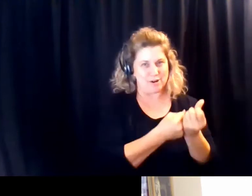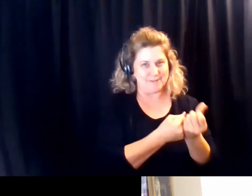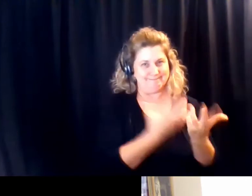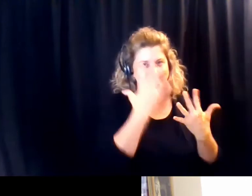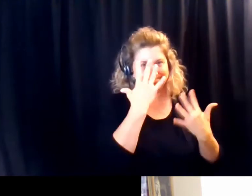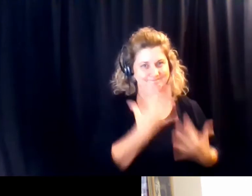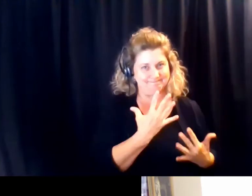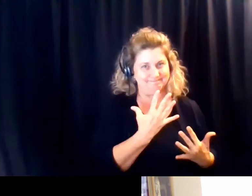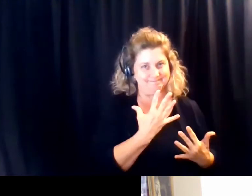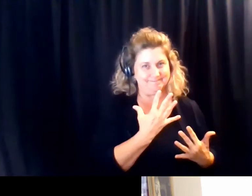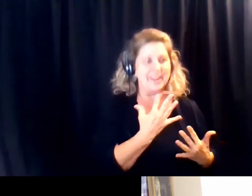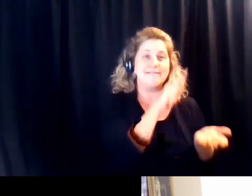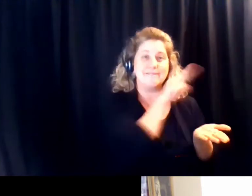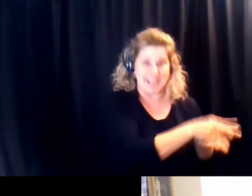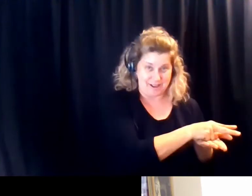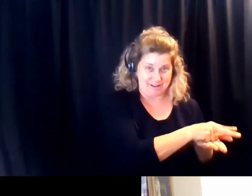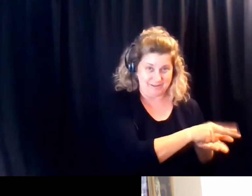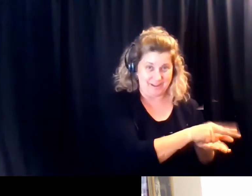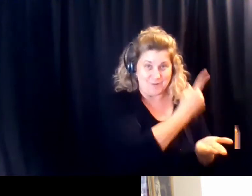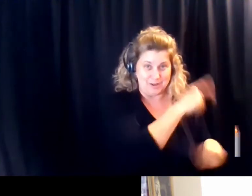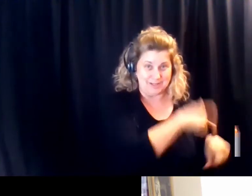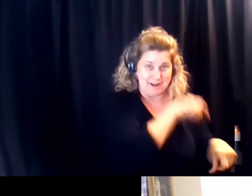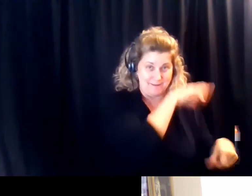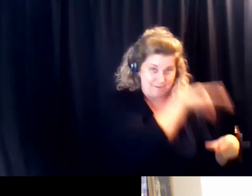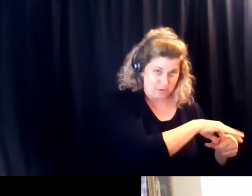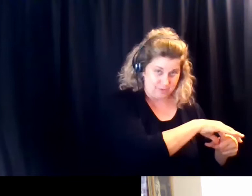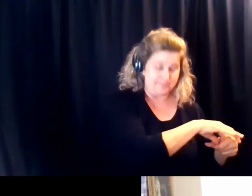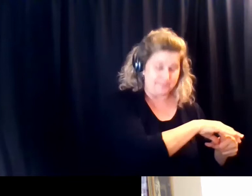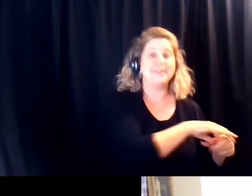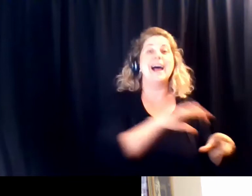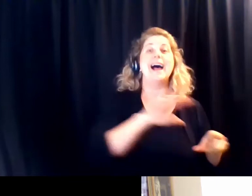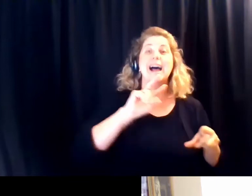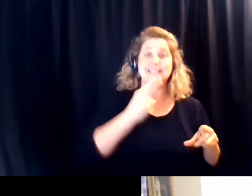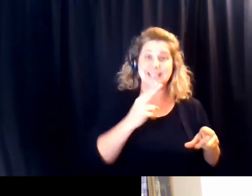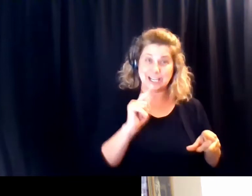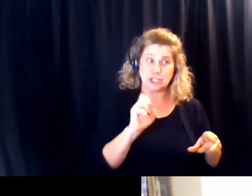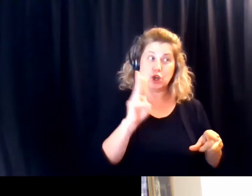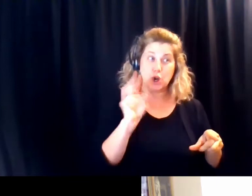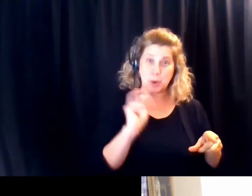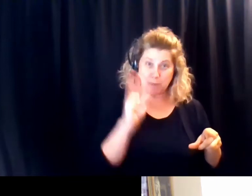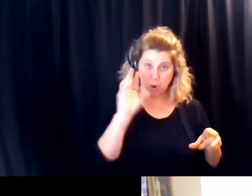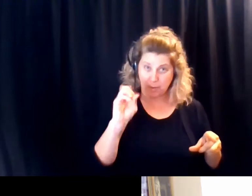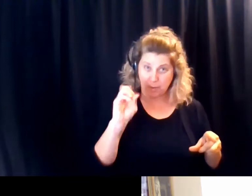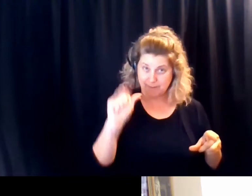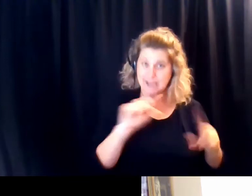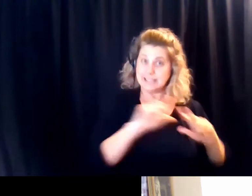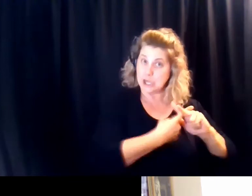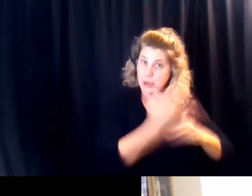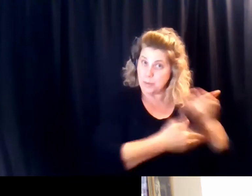Judith Heumann: Basically, be able to push for the Senate to vote to ratify the treaty simultaneously.